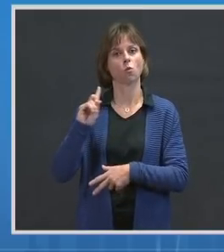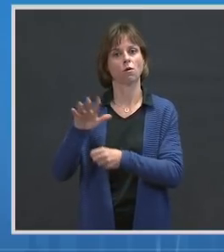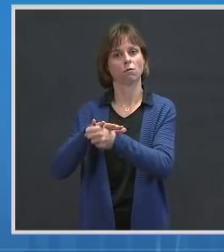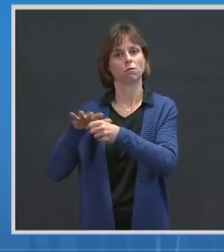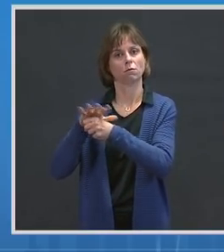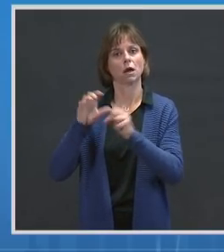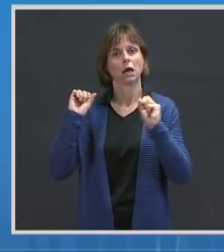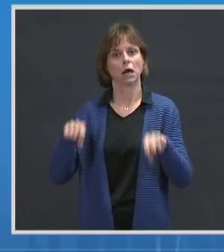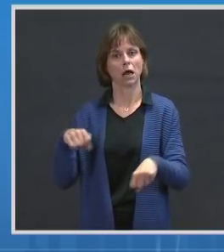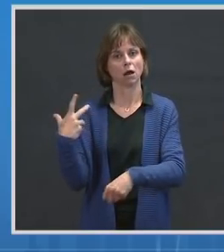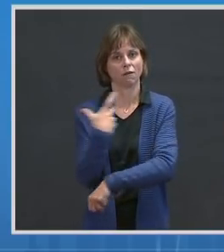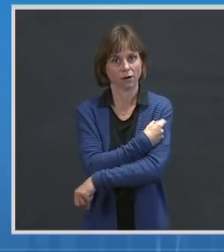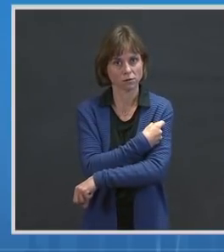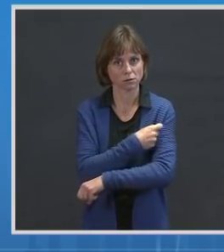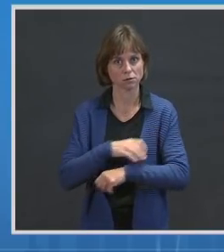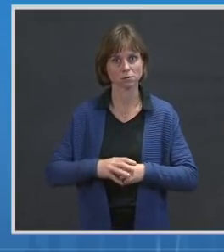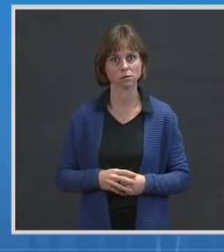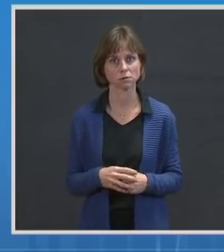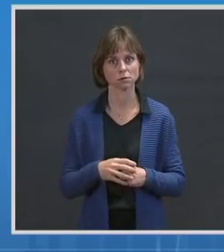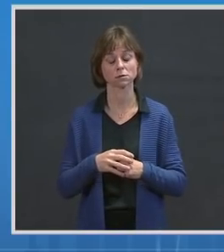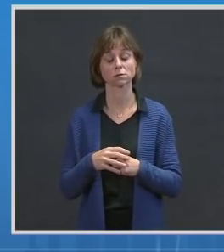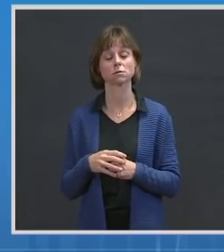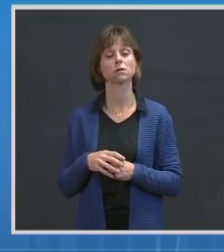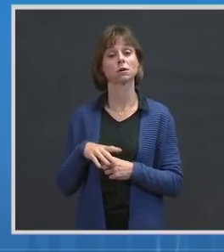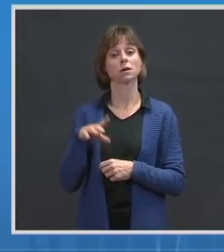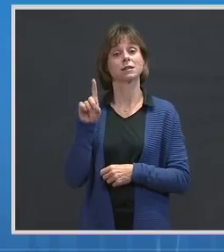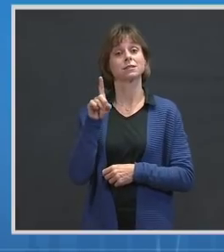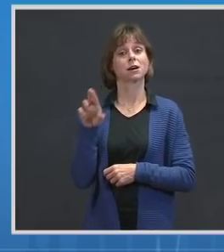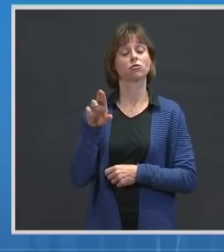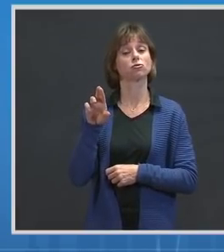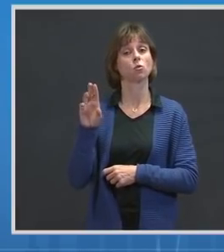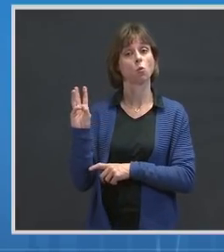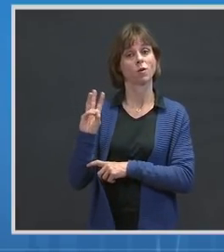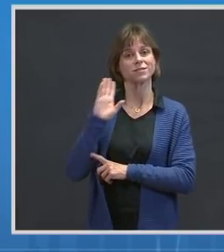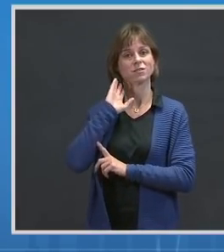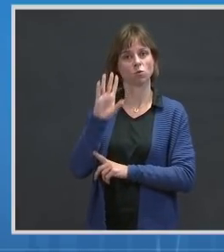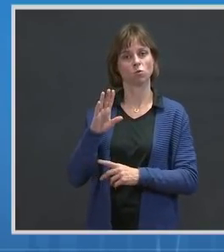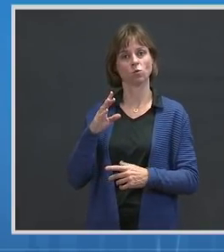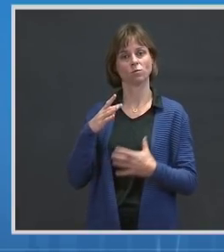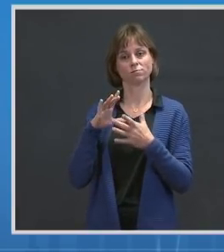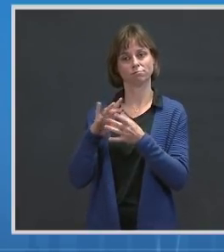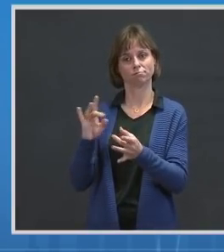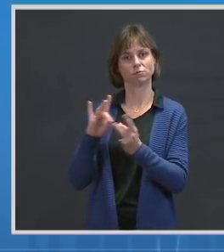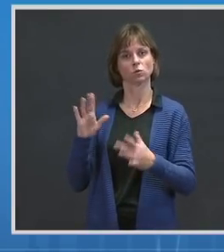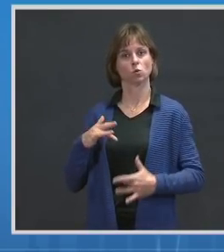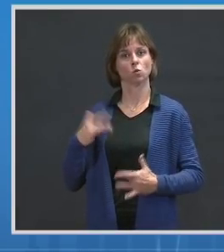We'll also hear from Dr. Walensky on the state of the pandemic, Dr. Fauci on the latest science,